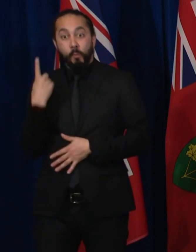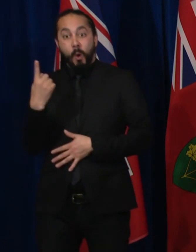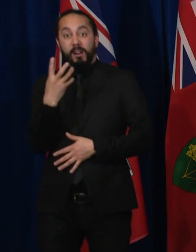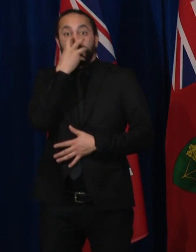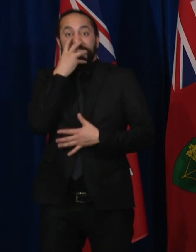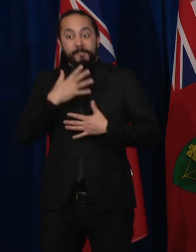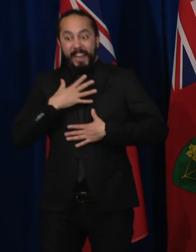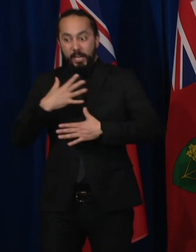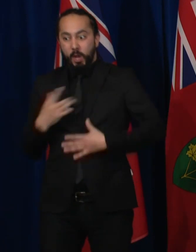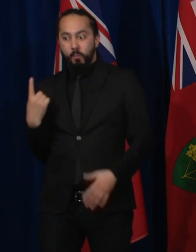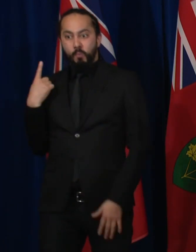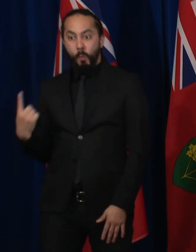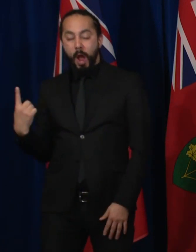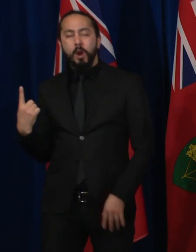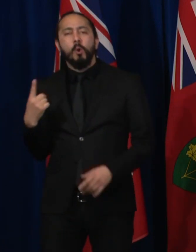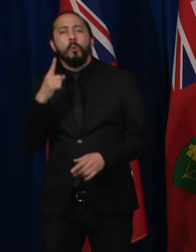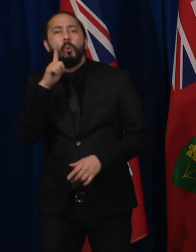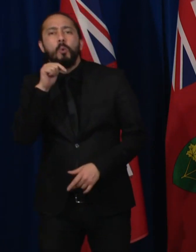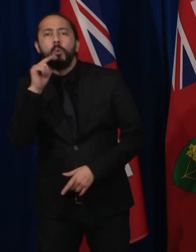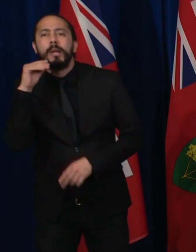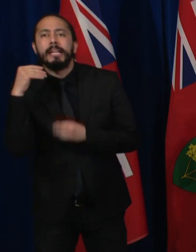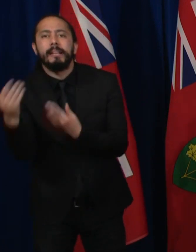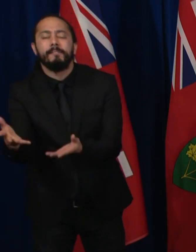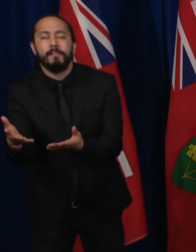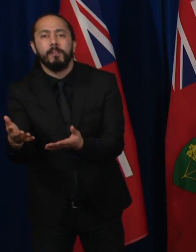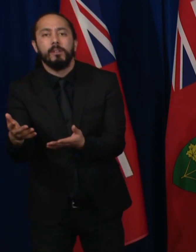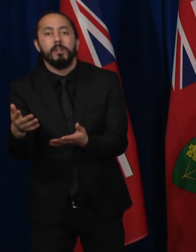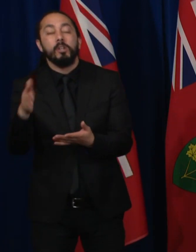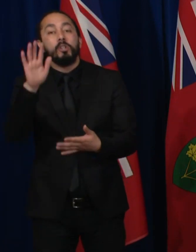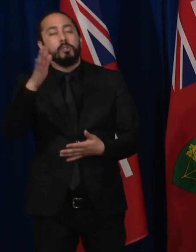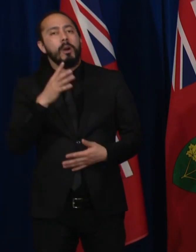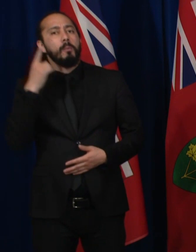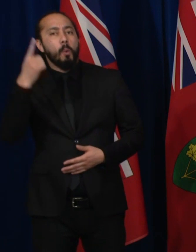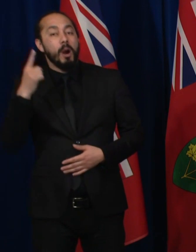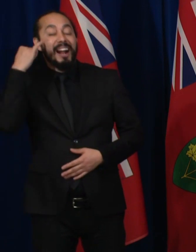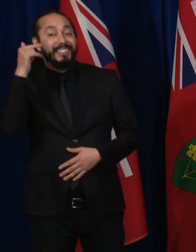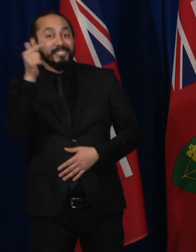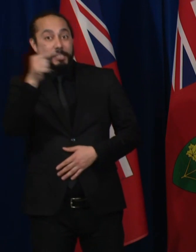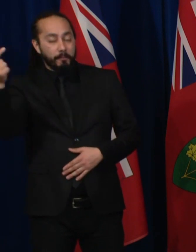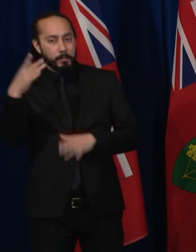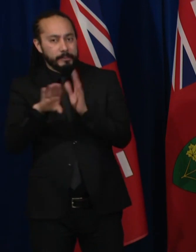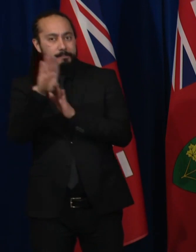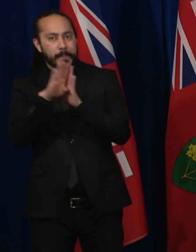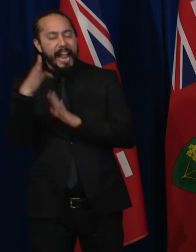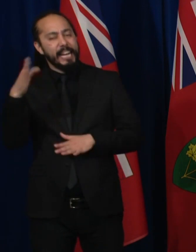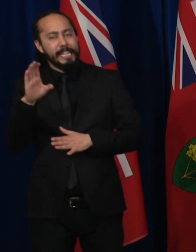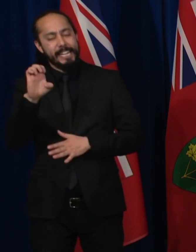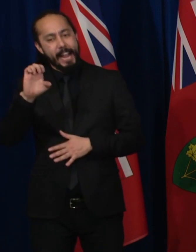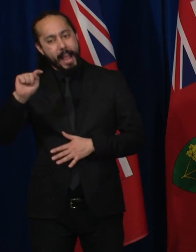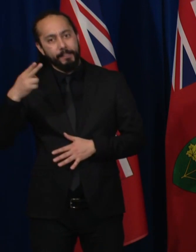to? Is the government working on creating any kind of ethical guidelines before we reach that surge?